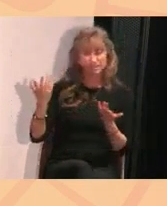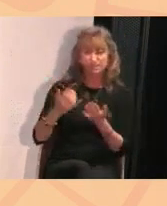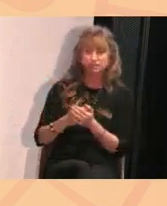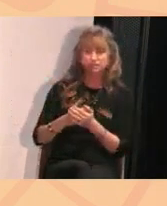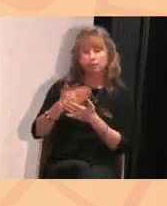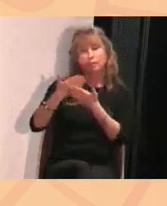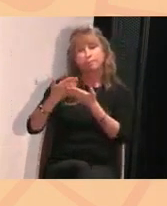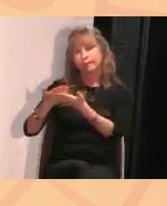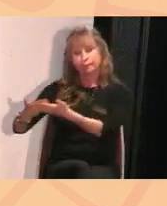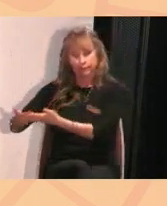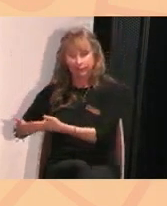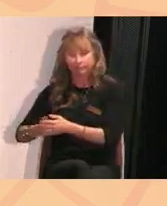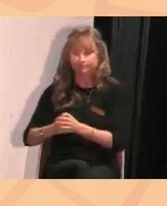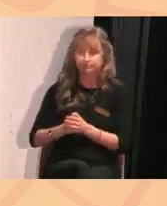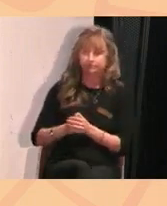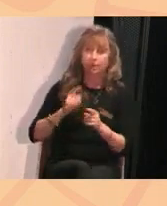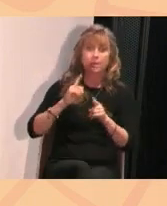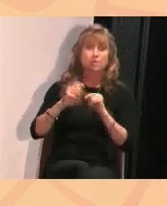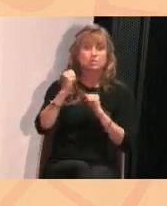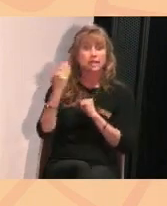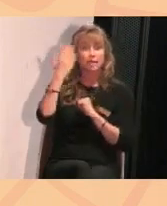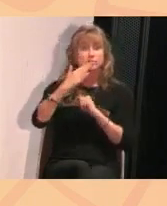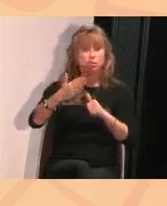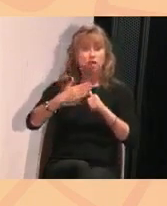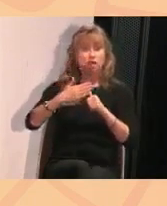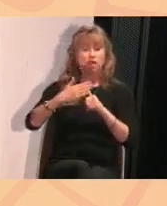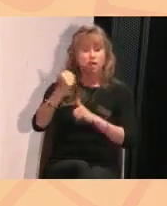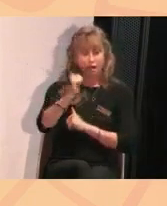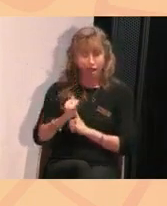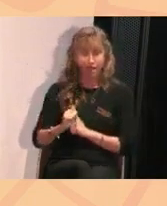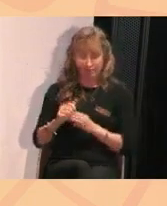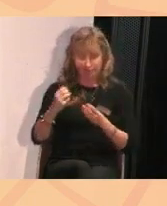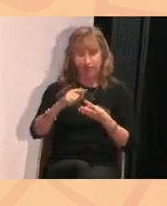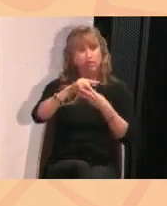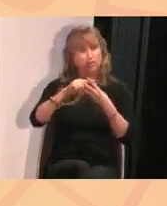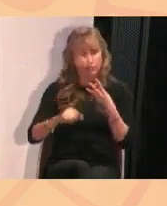I don't quite know what it is. And they're the things you look at an artwork and work out is it good,